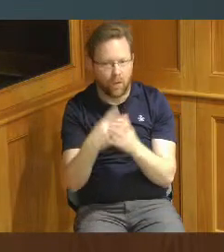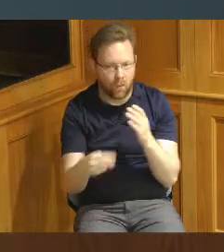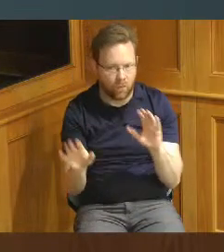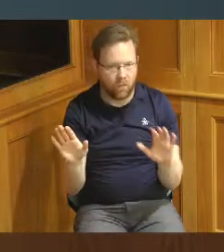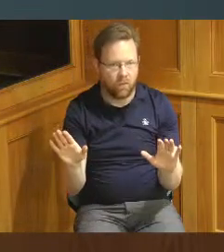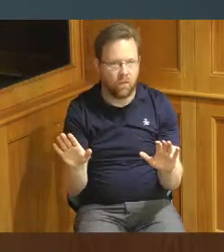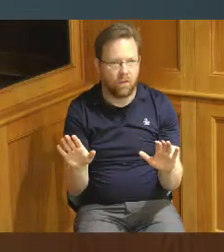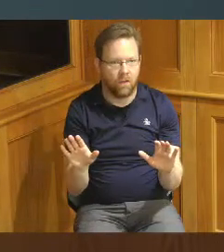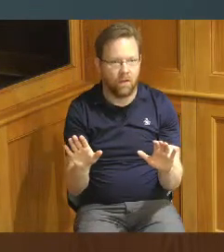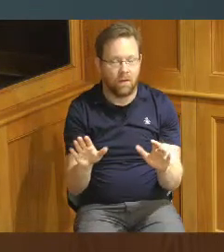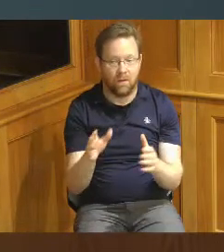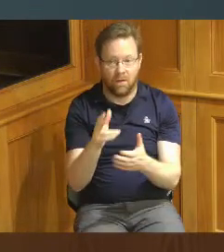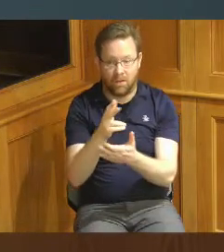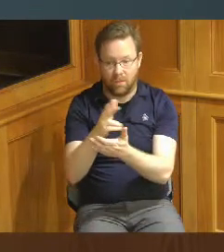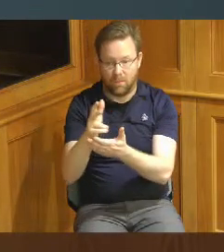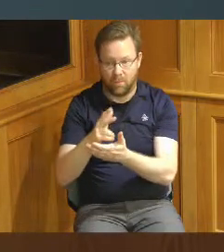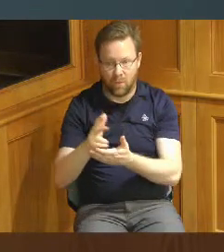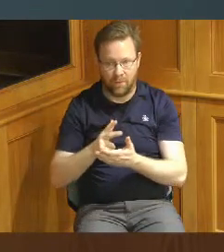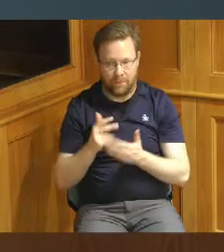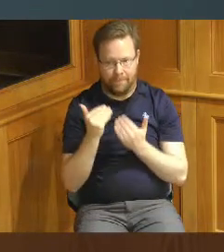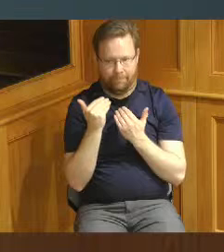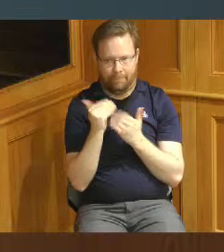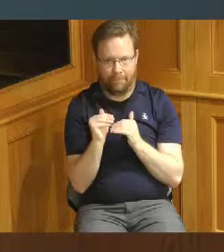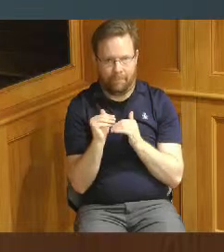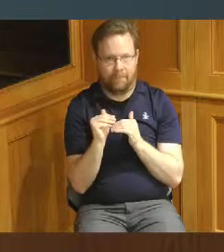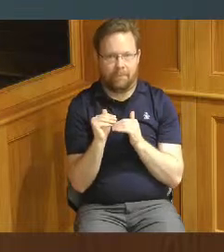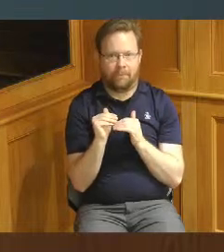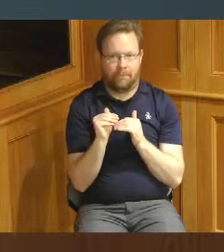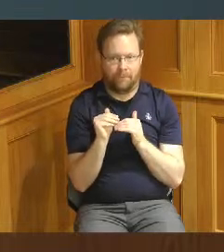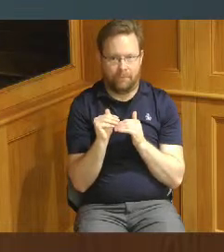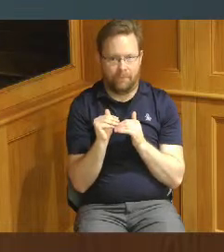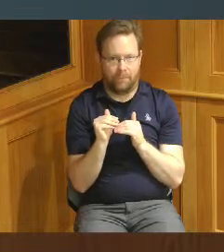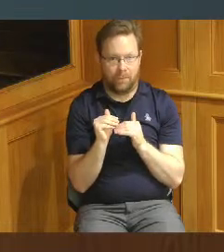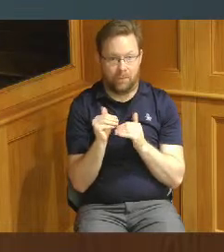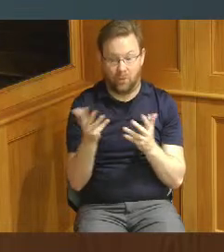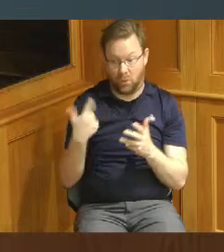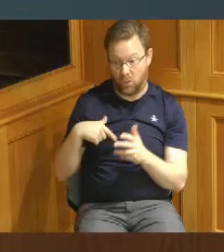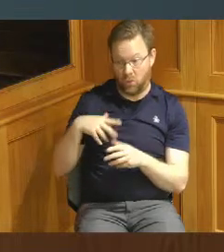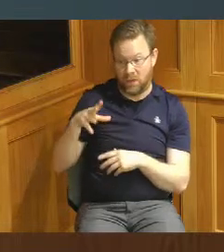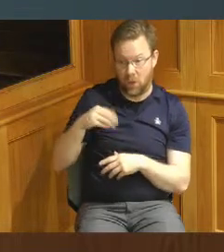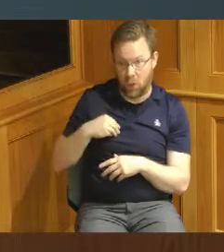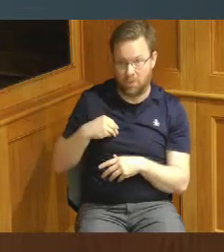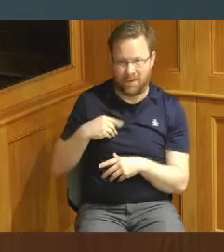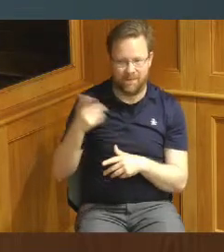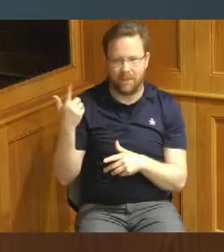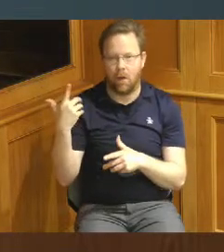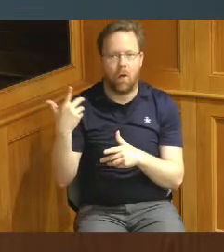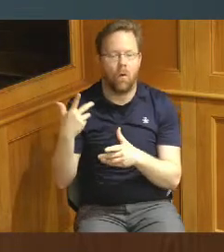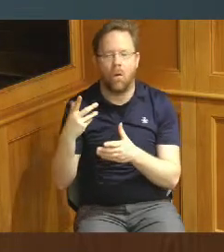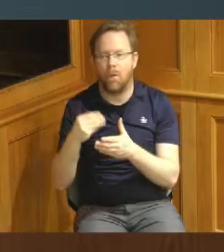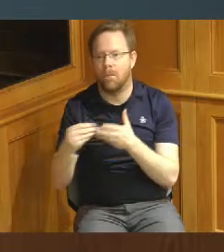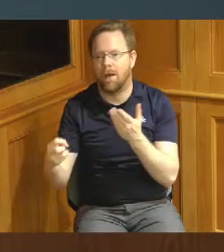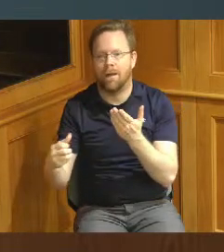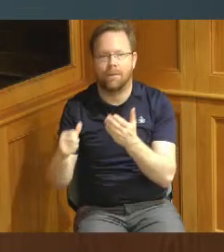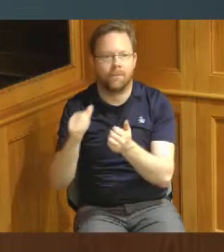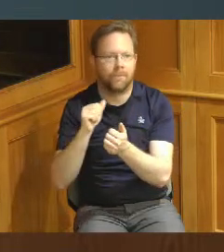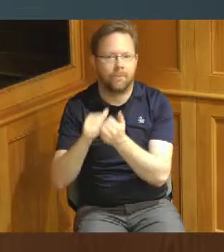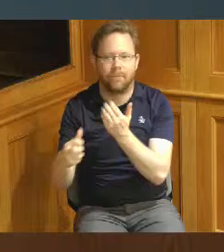to be taken care of two items for you today item number one is a resolution authorizing the County